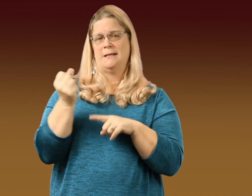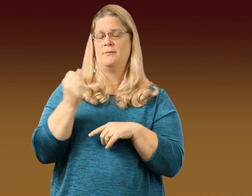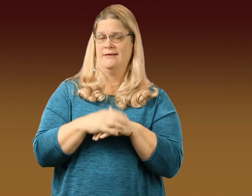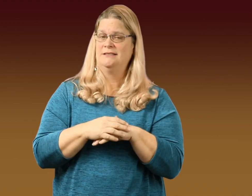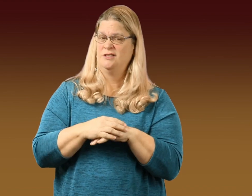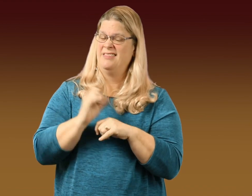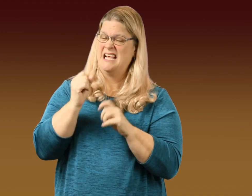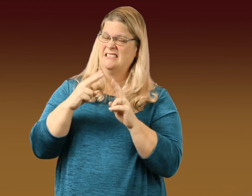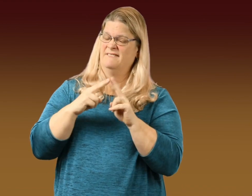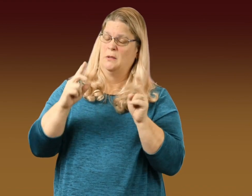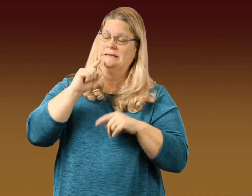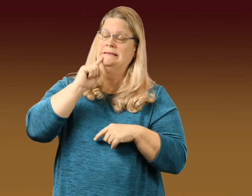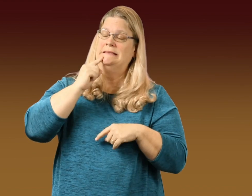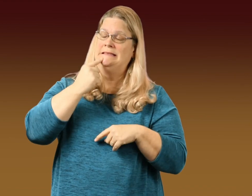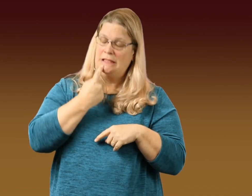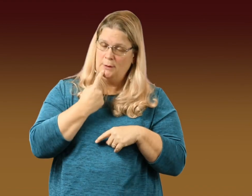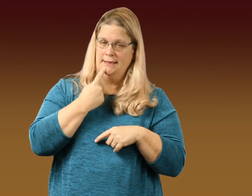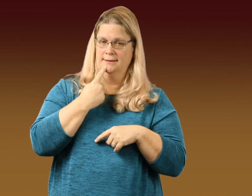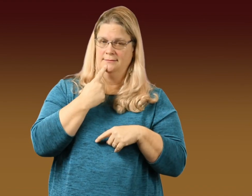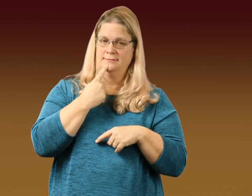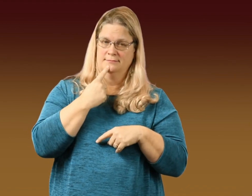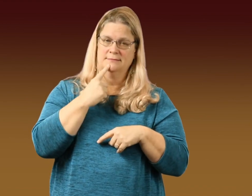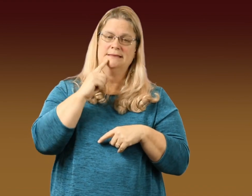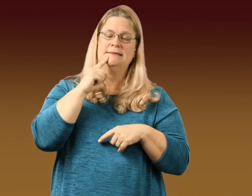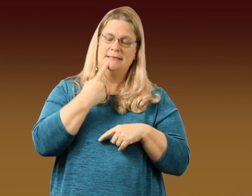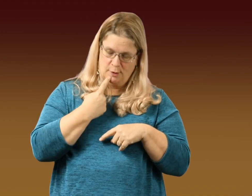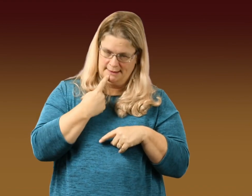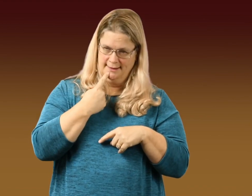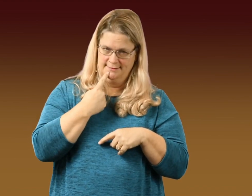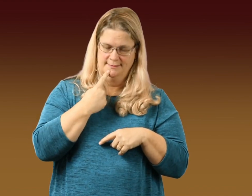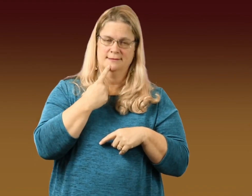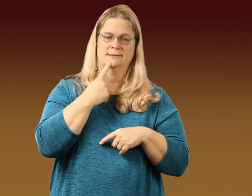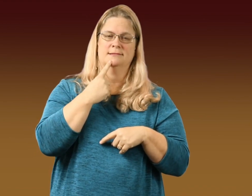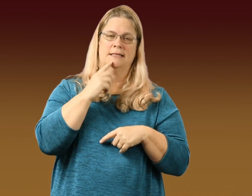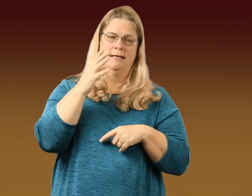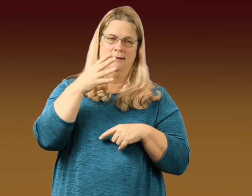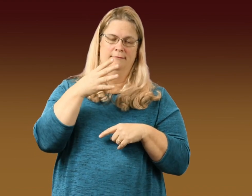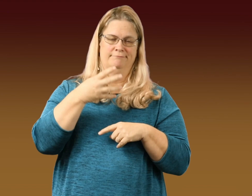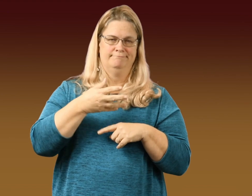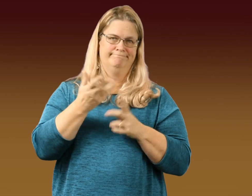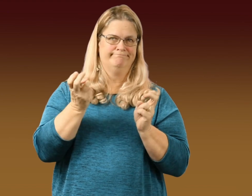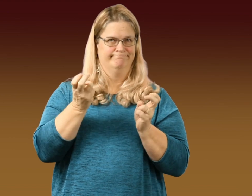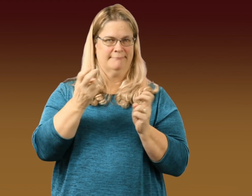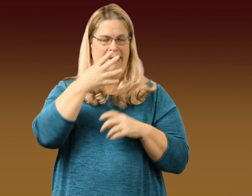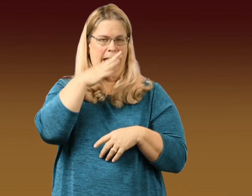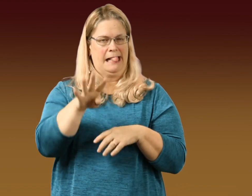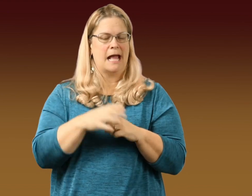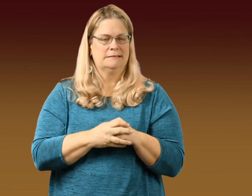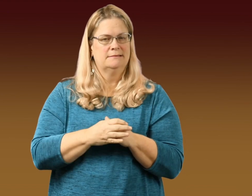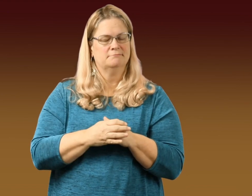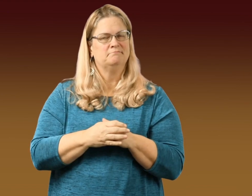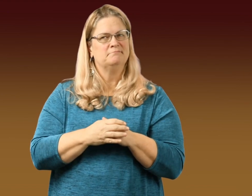and experiencing language deprivation, that is a very severe form of neglect.